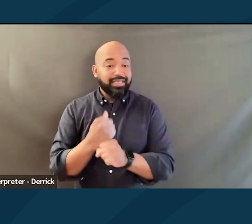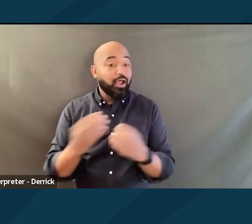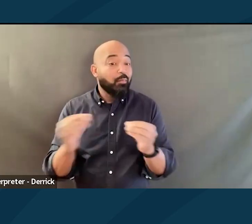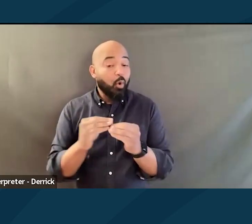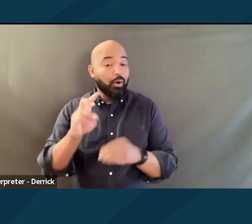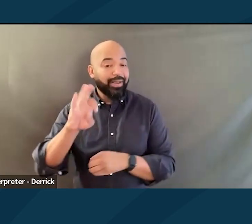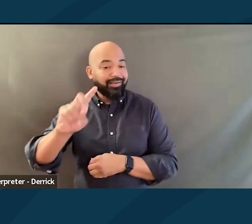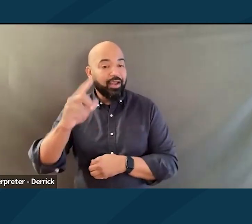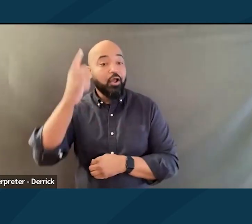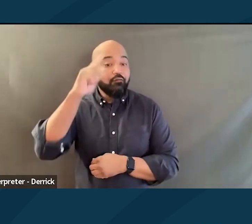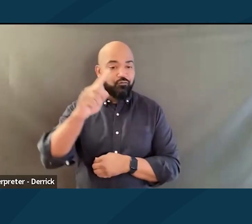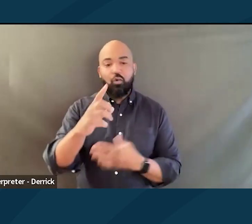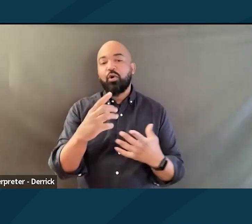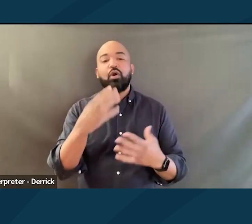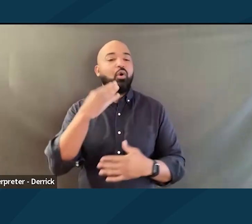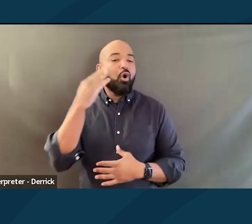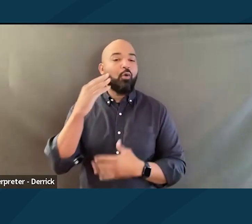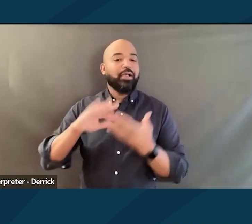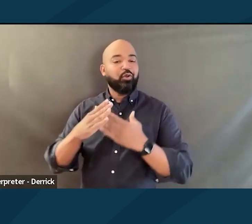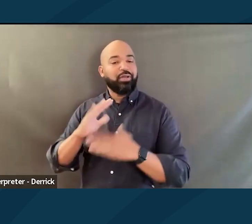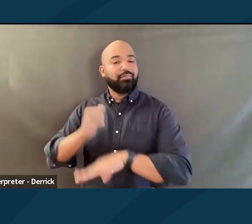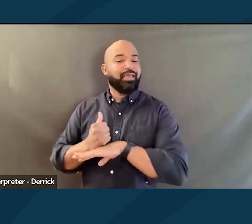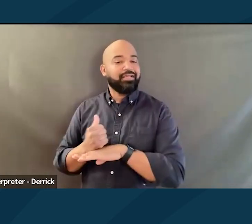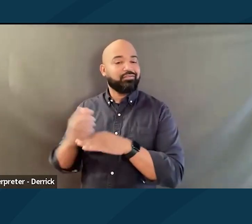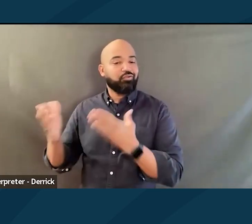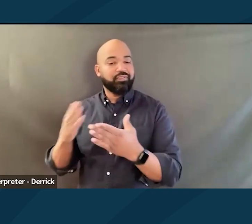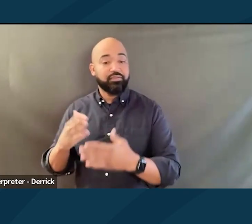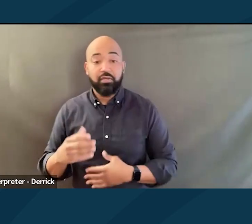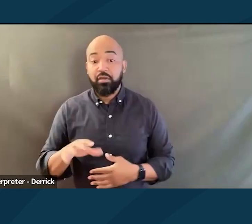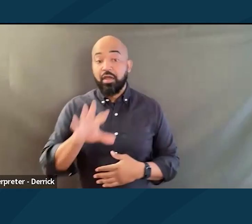The nine states suing, particularly my home state of Louisiana and my own home state of